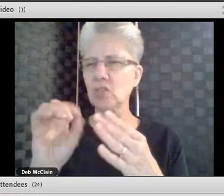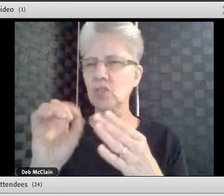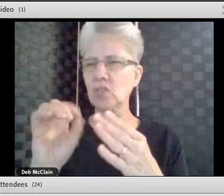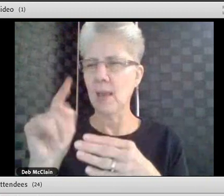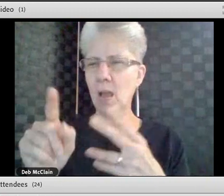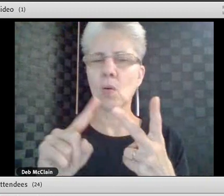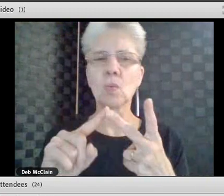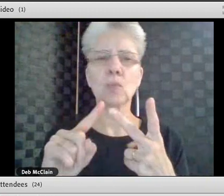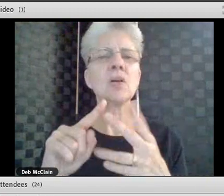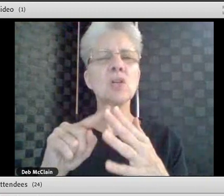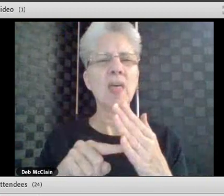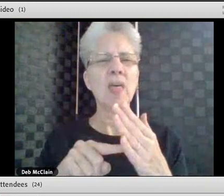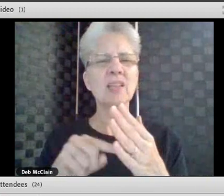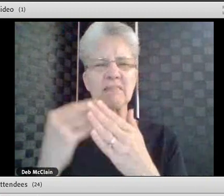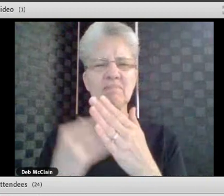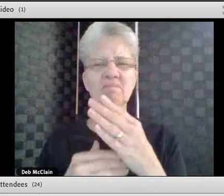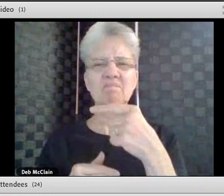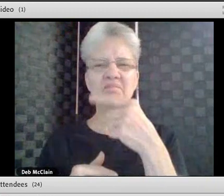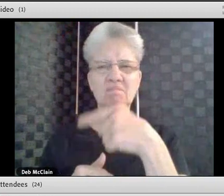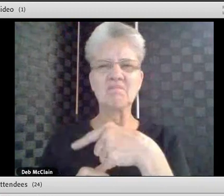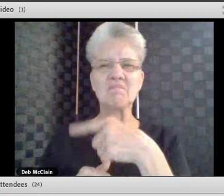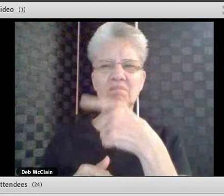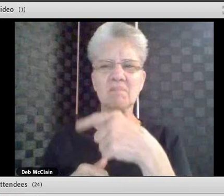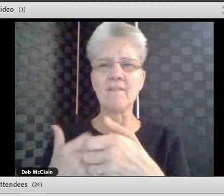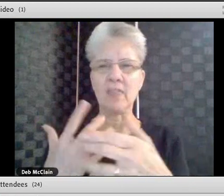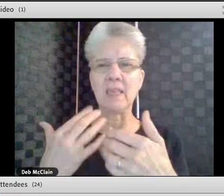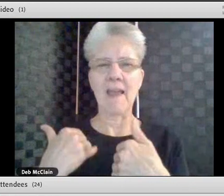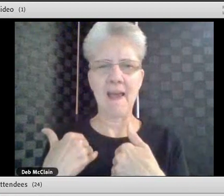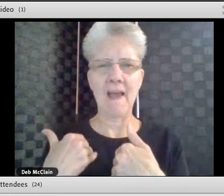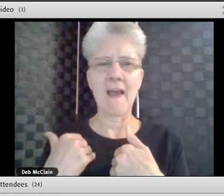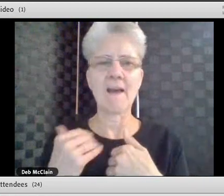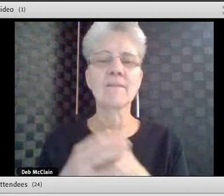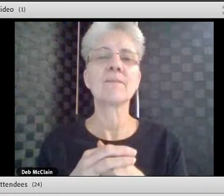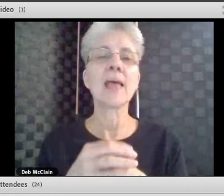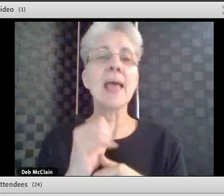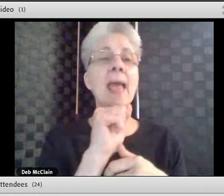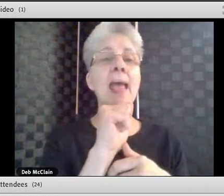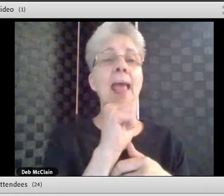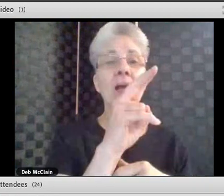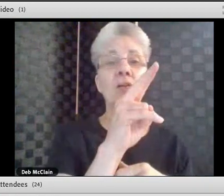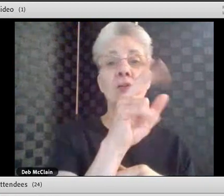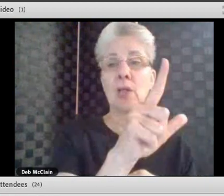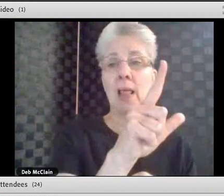that one HoloLens that you can check out, so this is just a run-through of everything that they have.